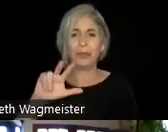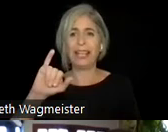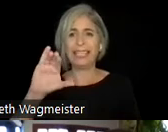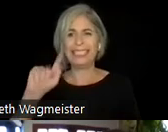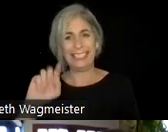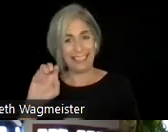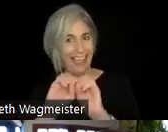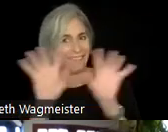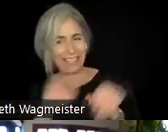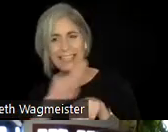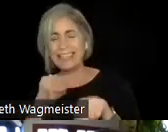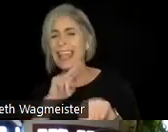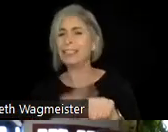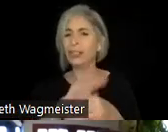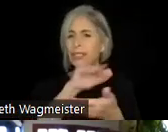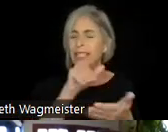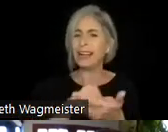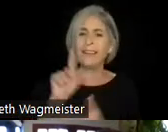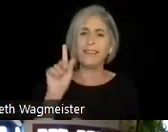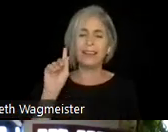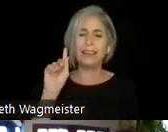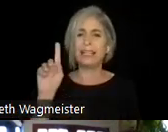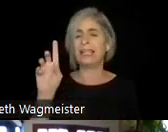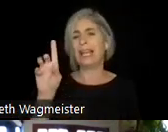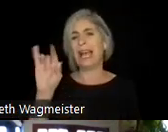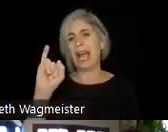partners that we have, the